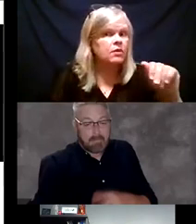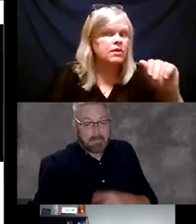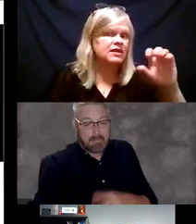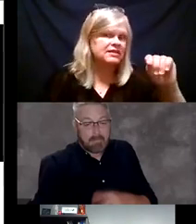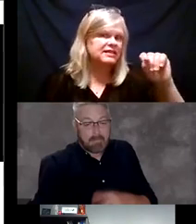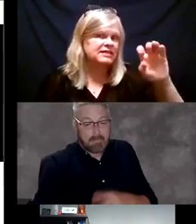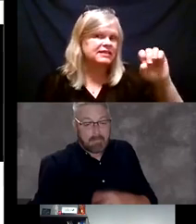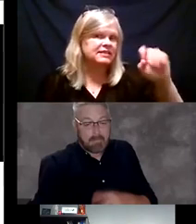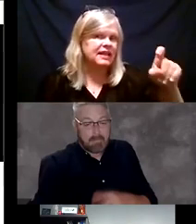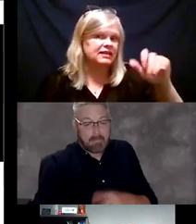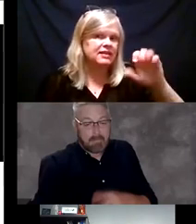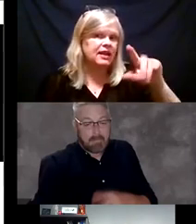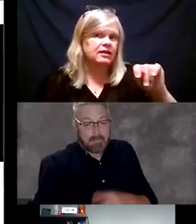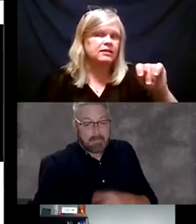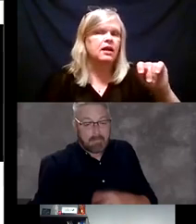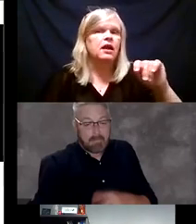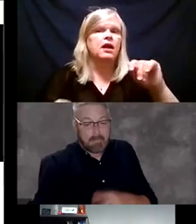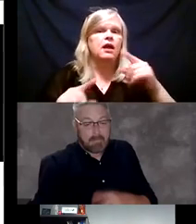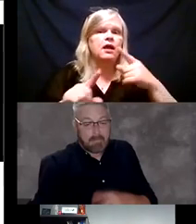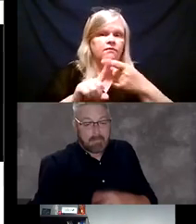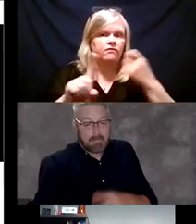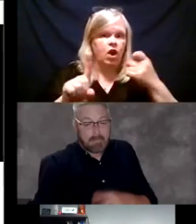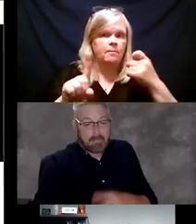THAT IS PERFORMED BY BASICALLY AN ADULT RELATIVE AGAINST A